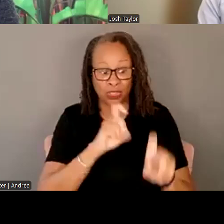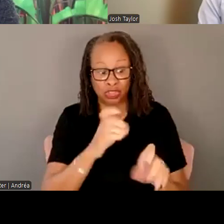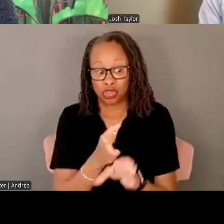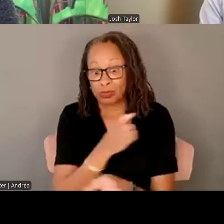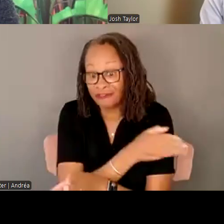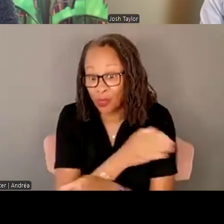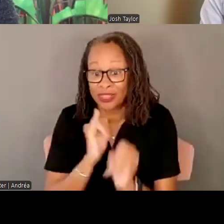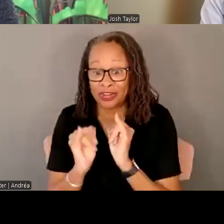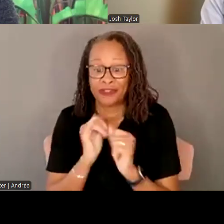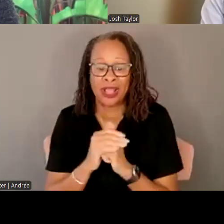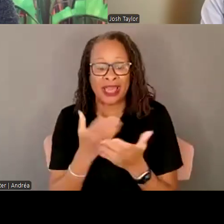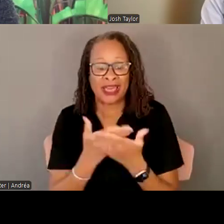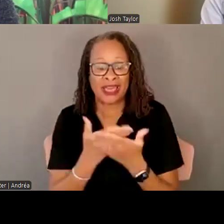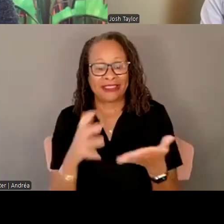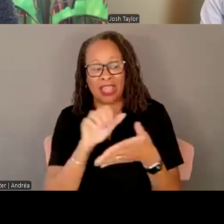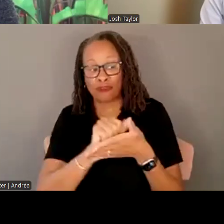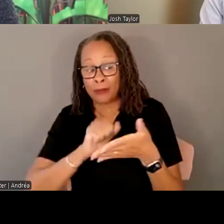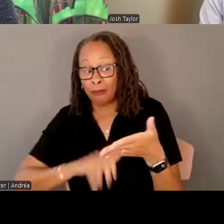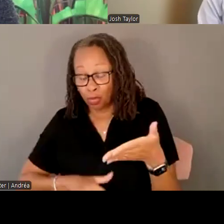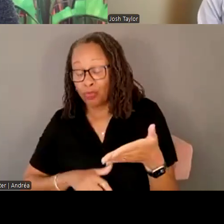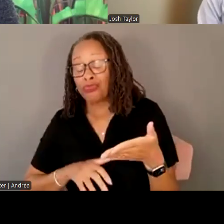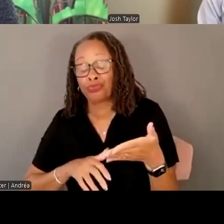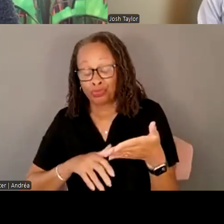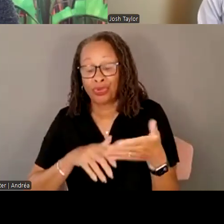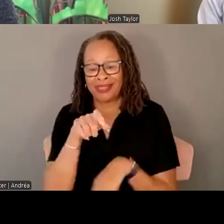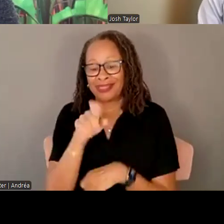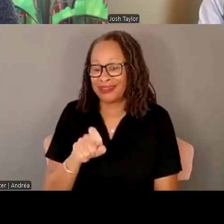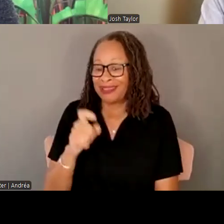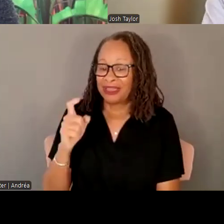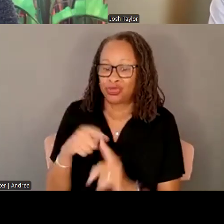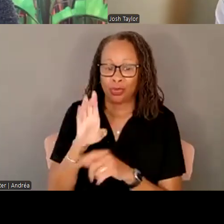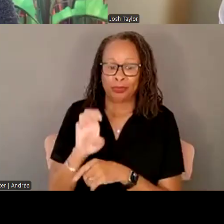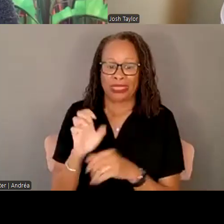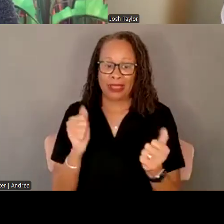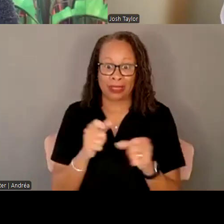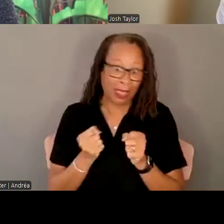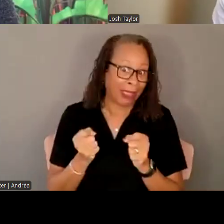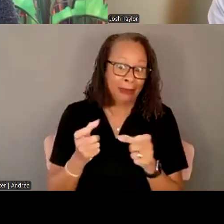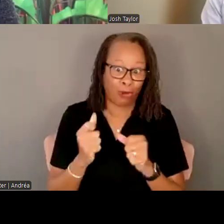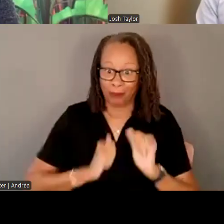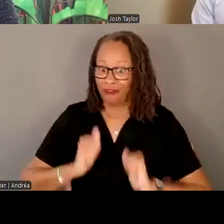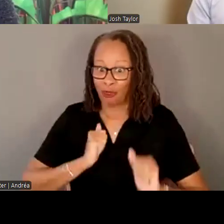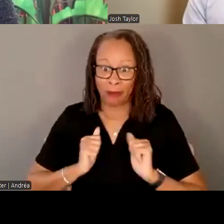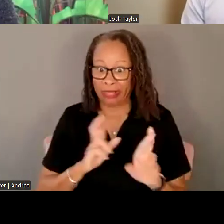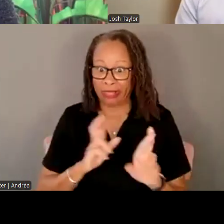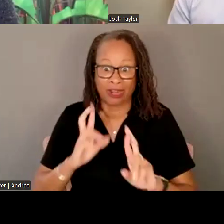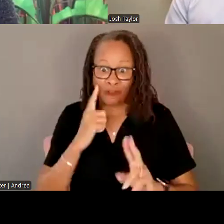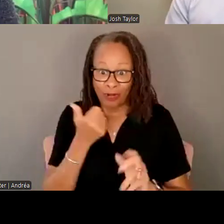and things that take out the need to be, like, an improv performer [chuckles] in an interview